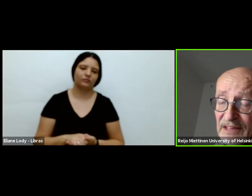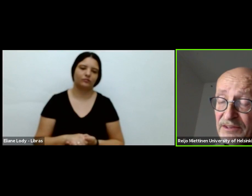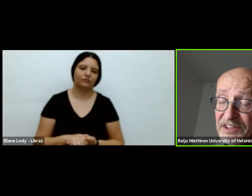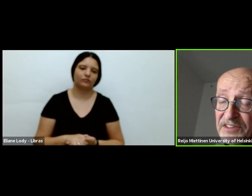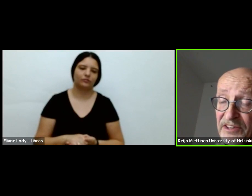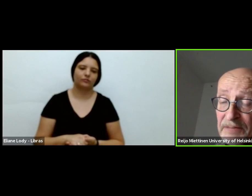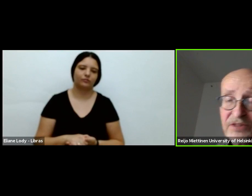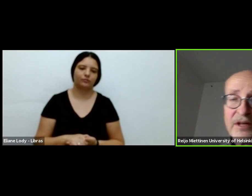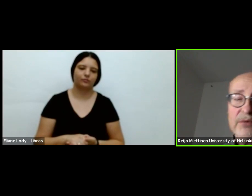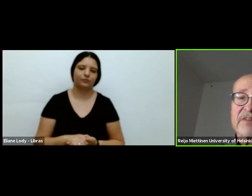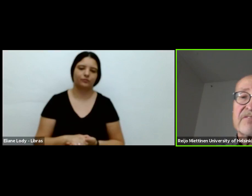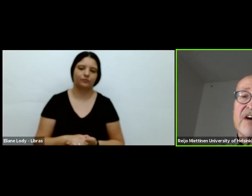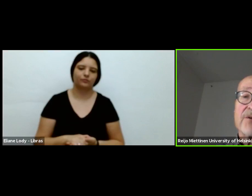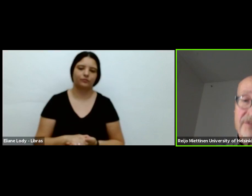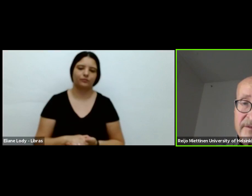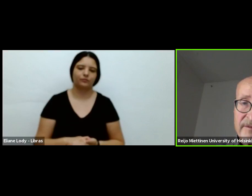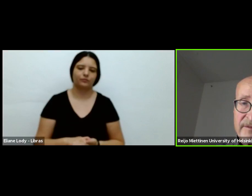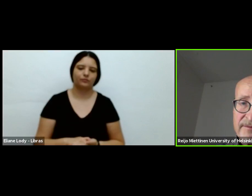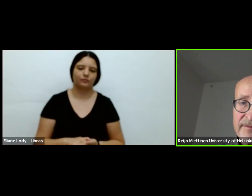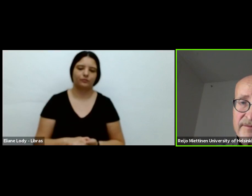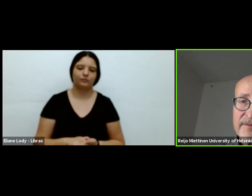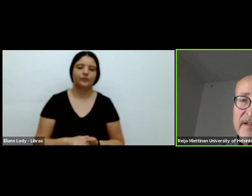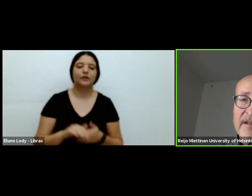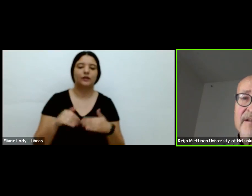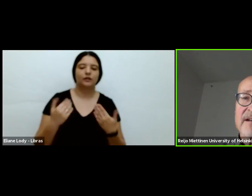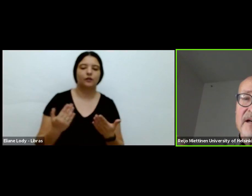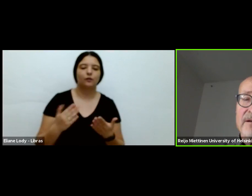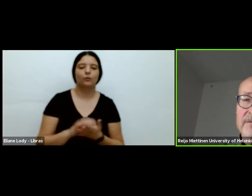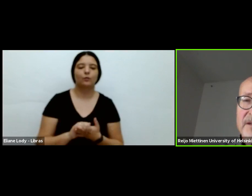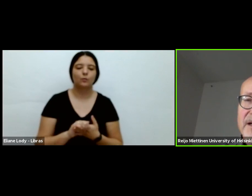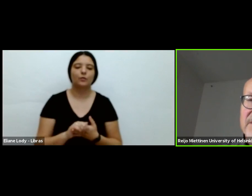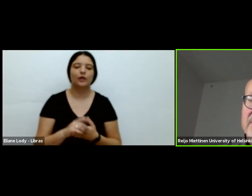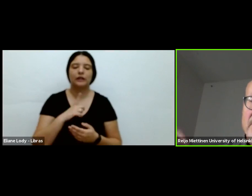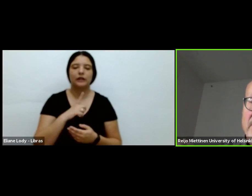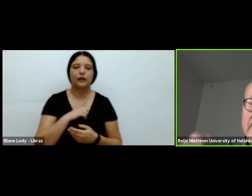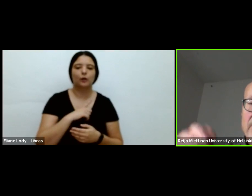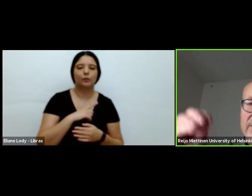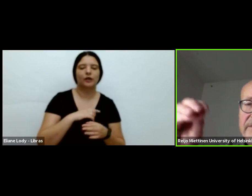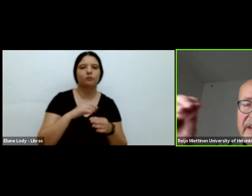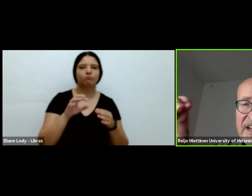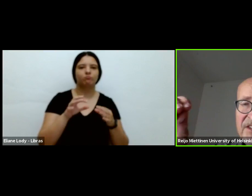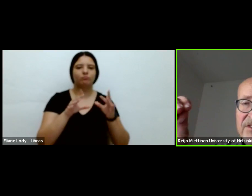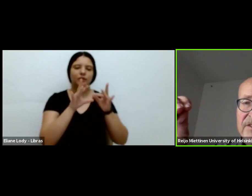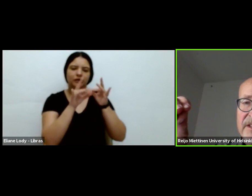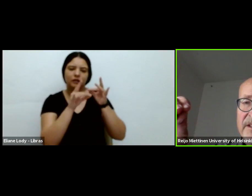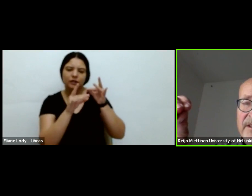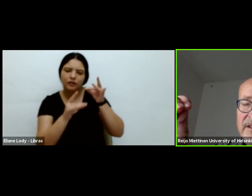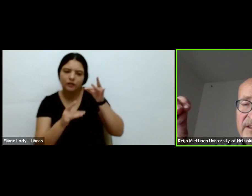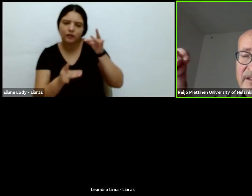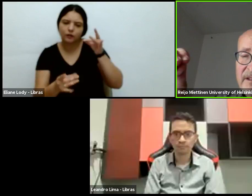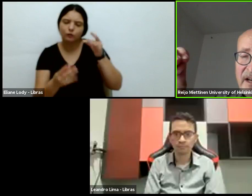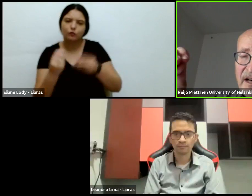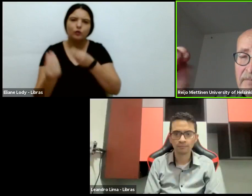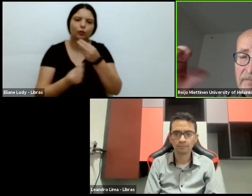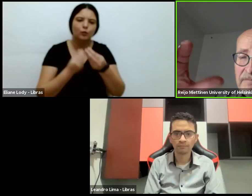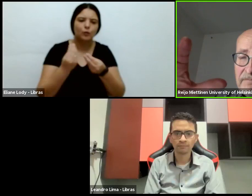this was. a god or the script god or description how we found. all of this collaborative